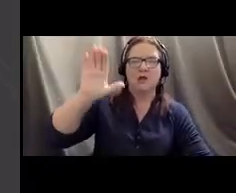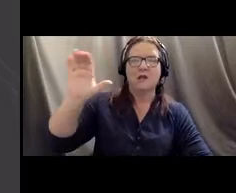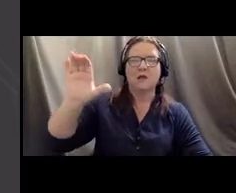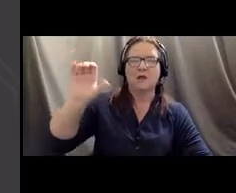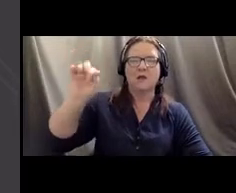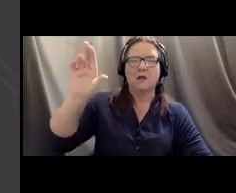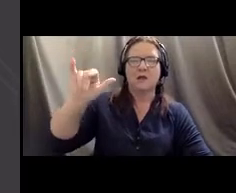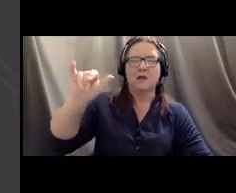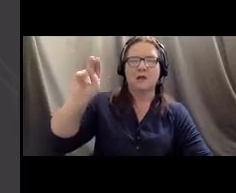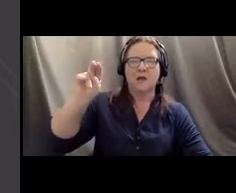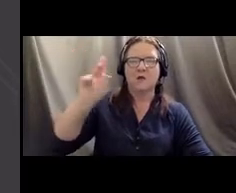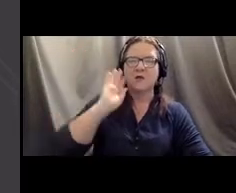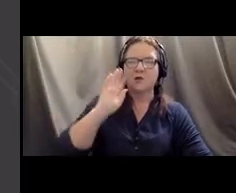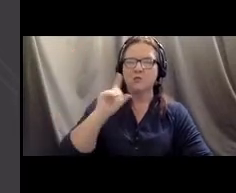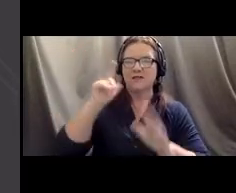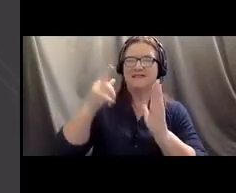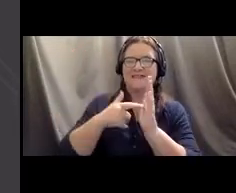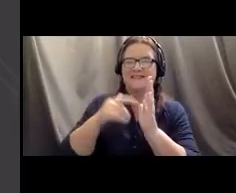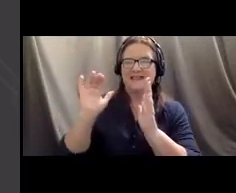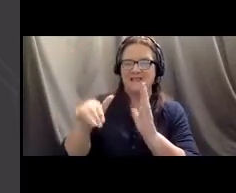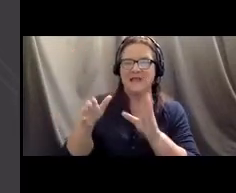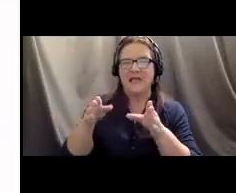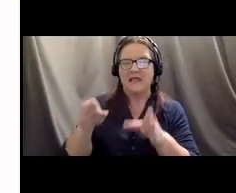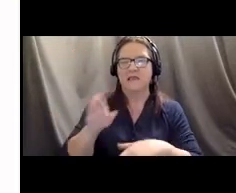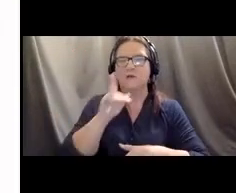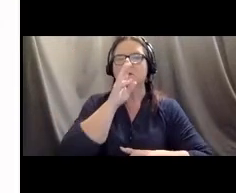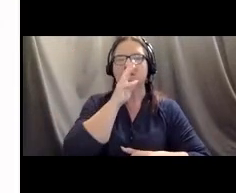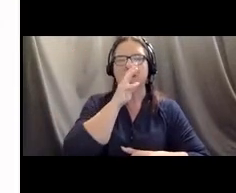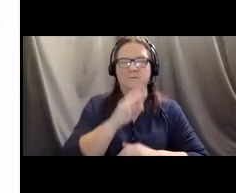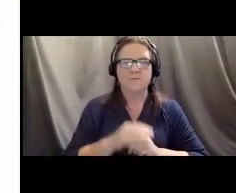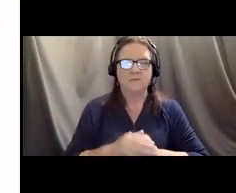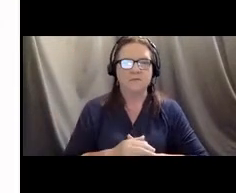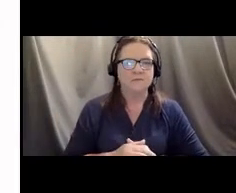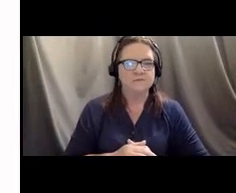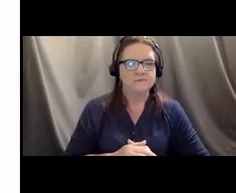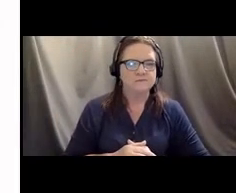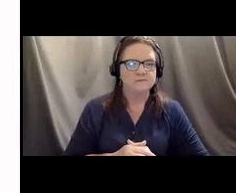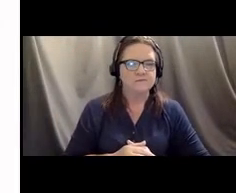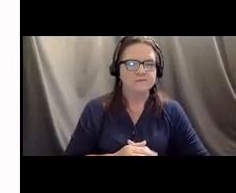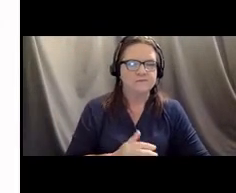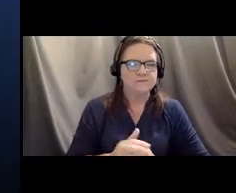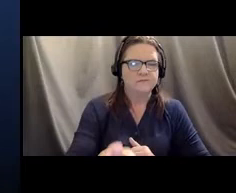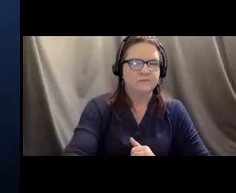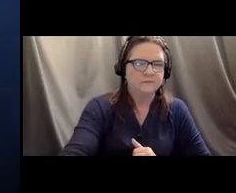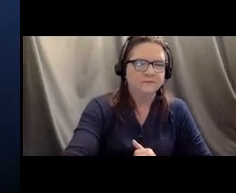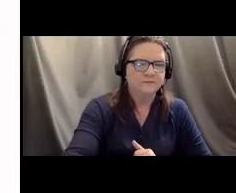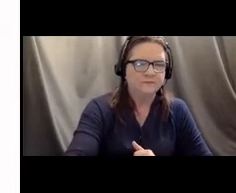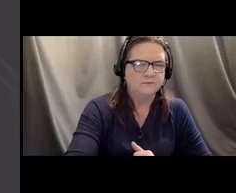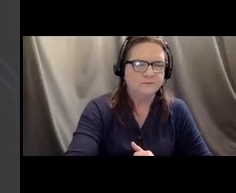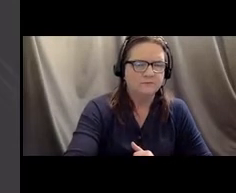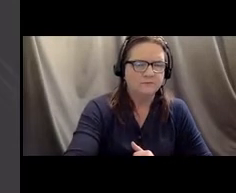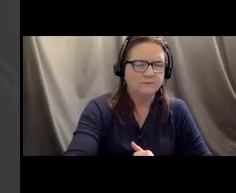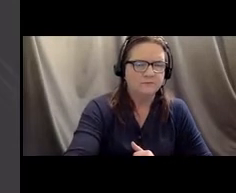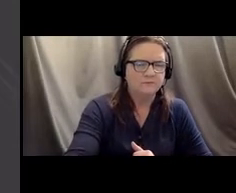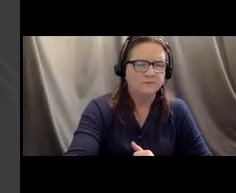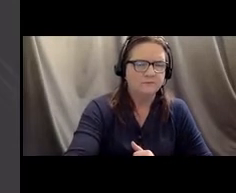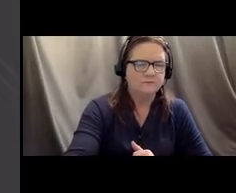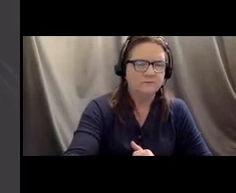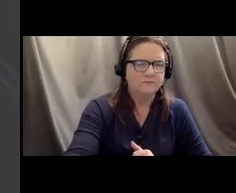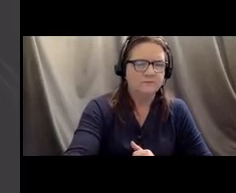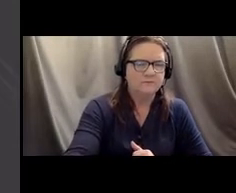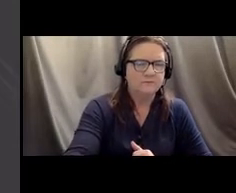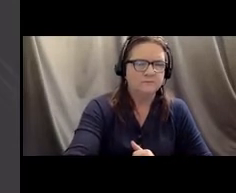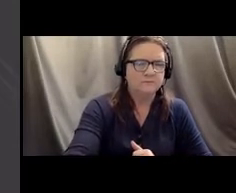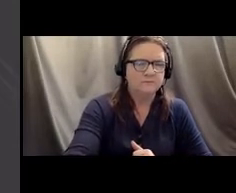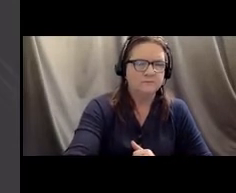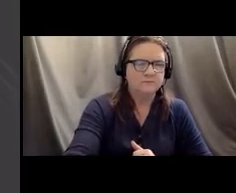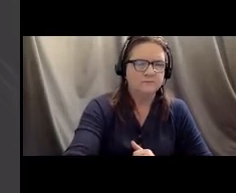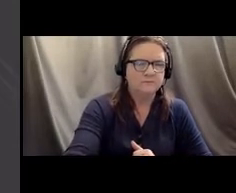able to see that and we can take your comments that way.